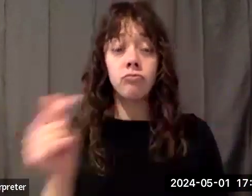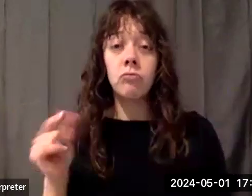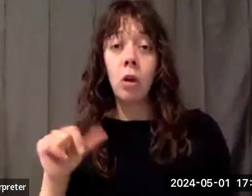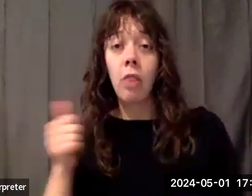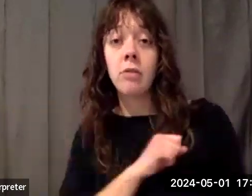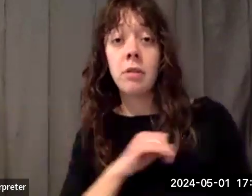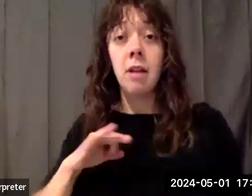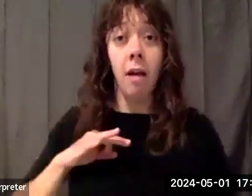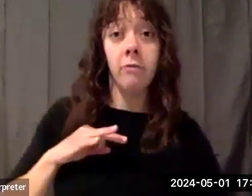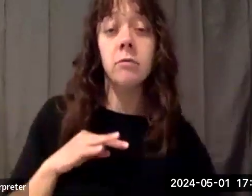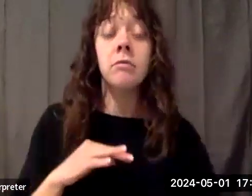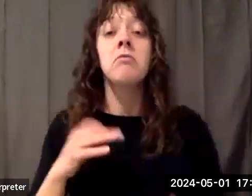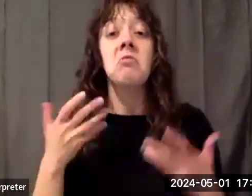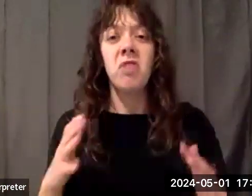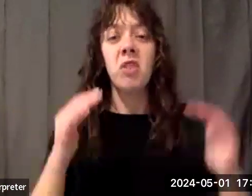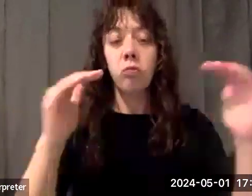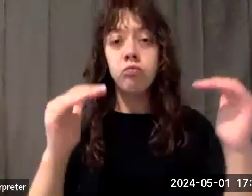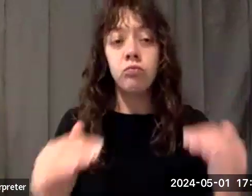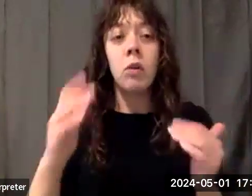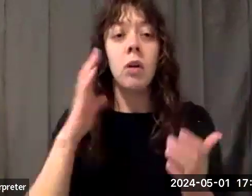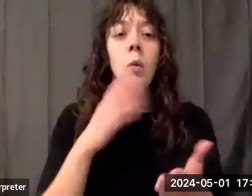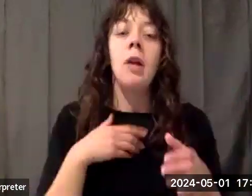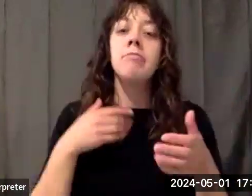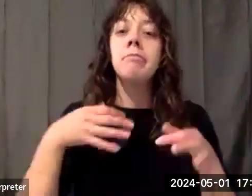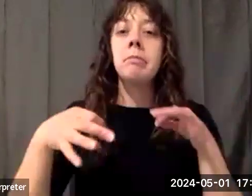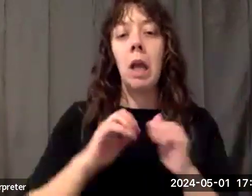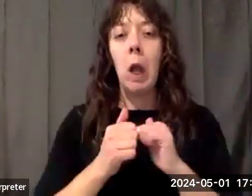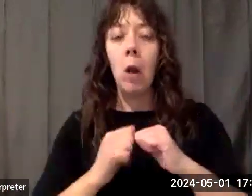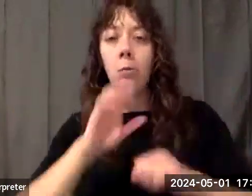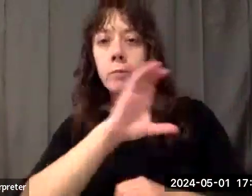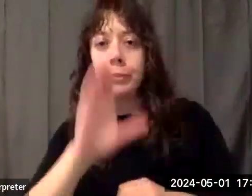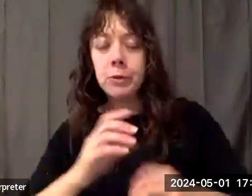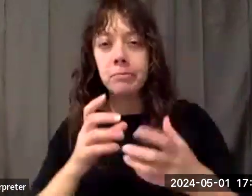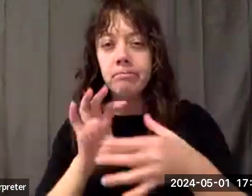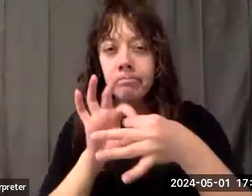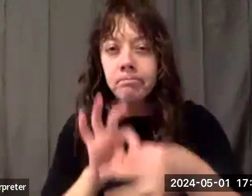After that, we will hear a brief presentation on the department's efforts to improve the credentialing process,